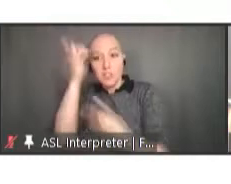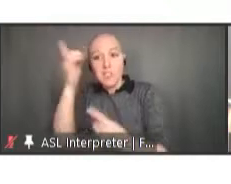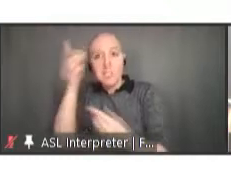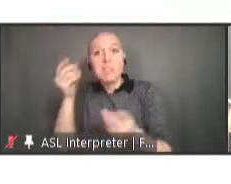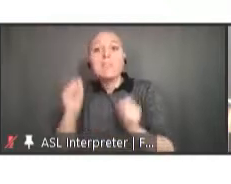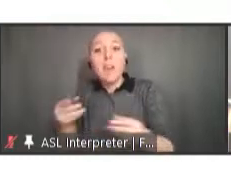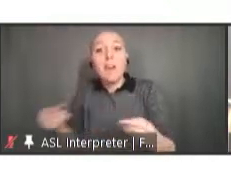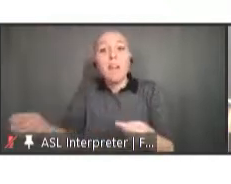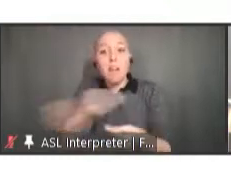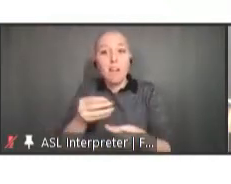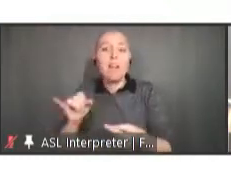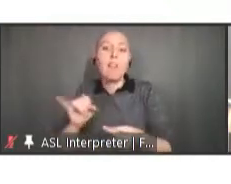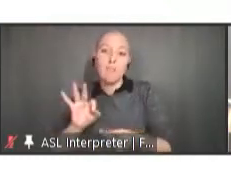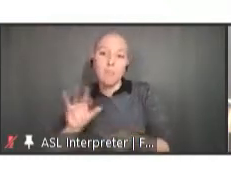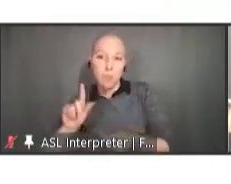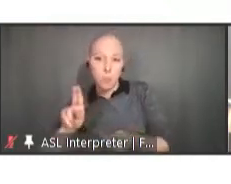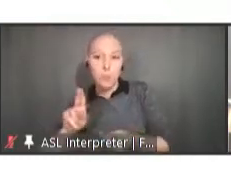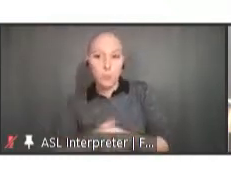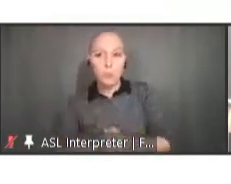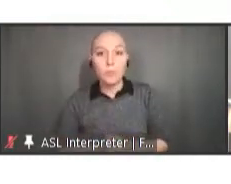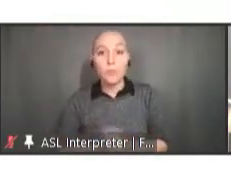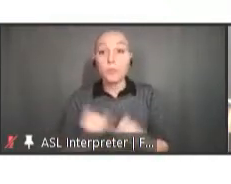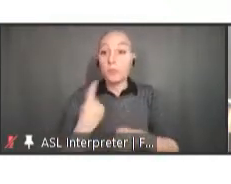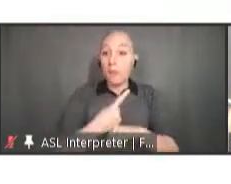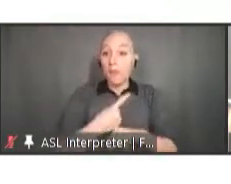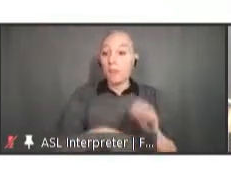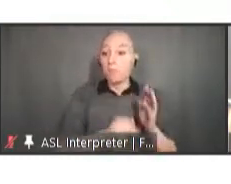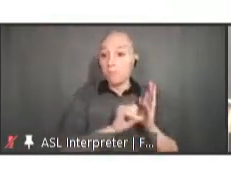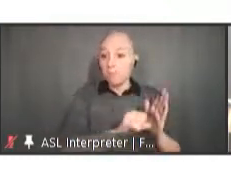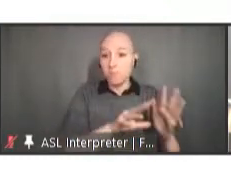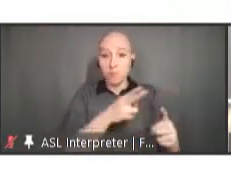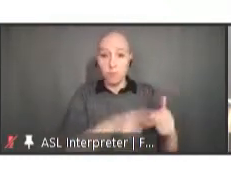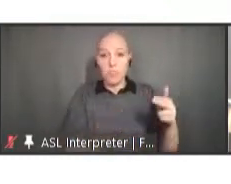Today, to highlight briefly, we'll host panels on the correlates of protection against